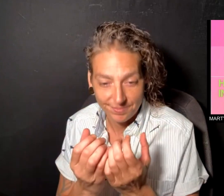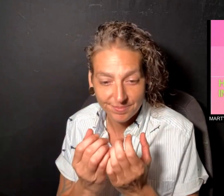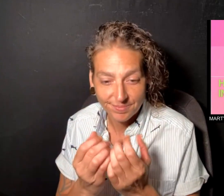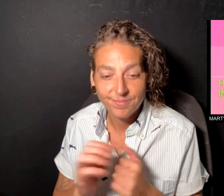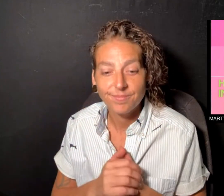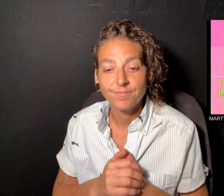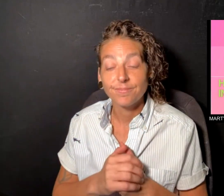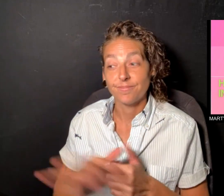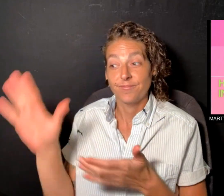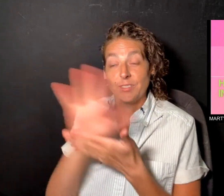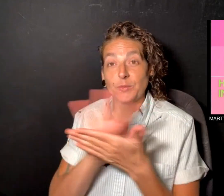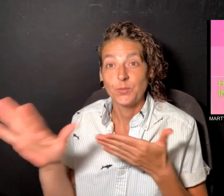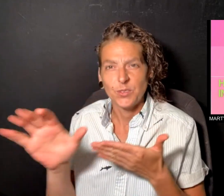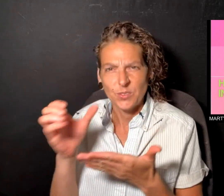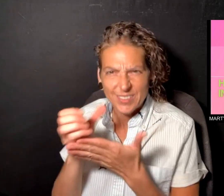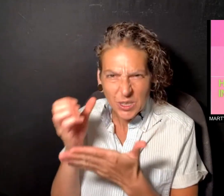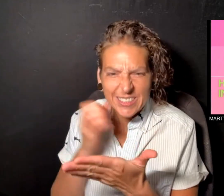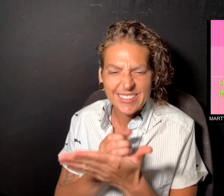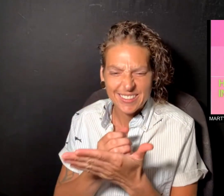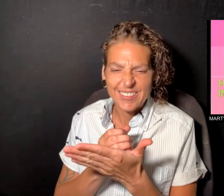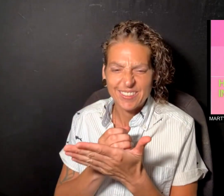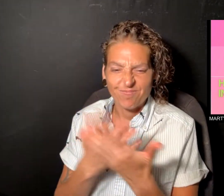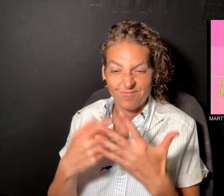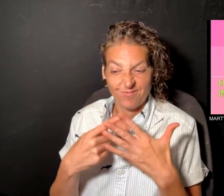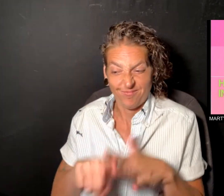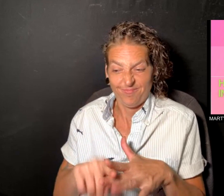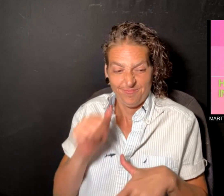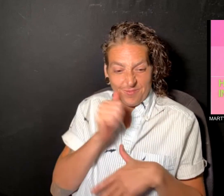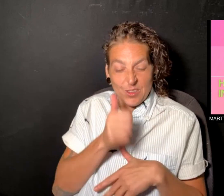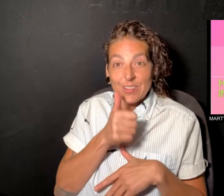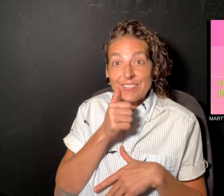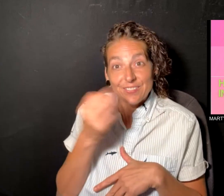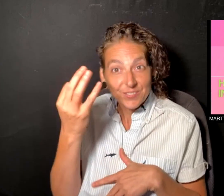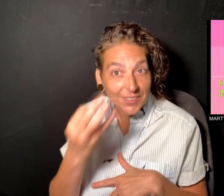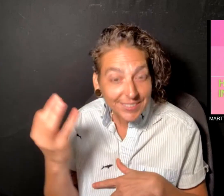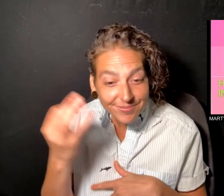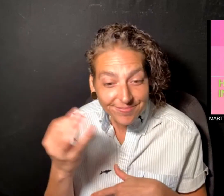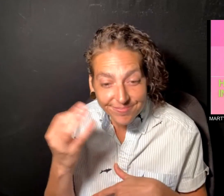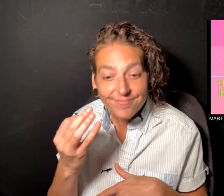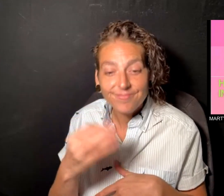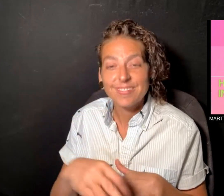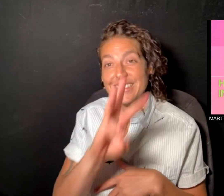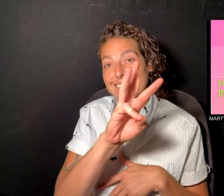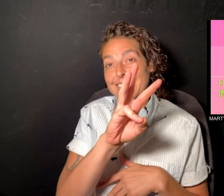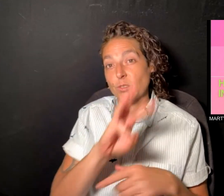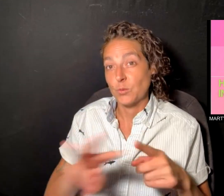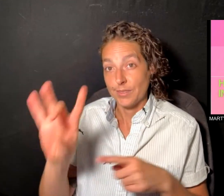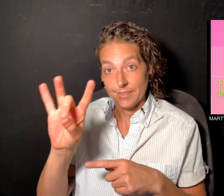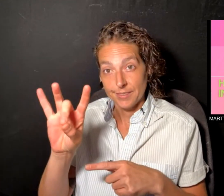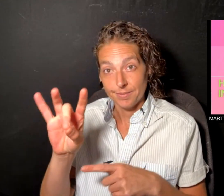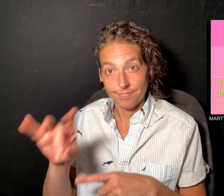The five week course starts tomorrow Friday from six to 8:00 PM Eastern Time.